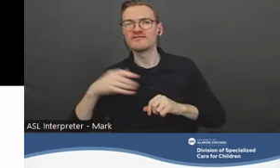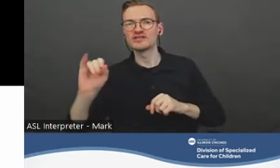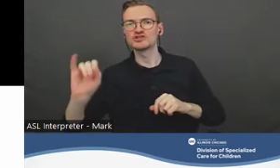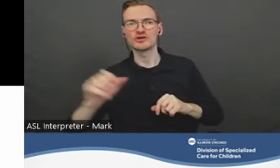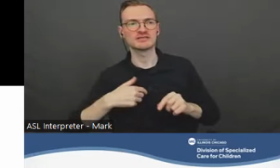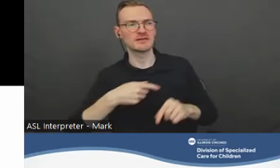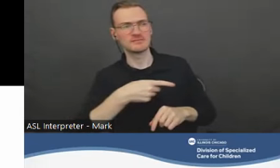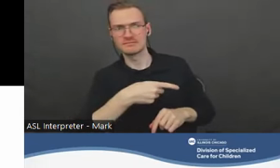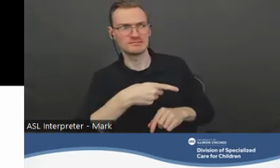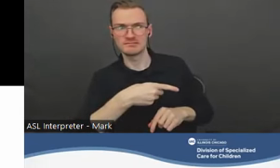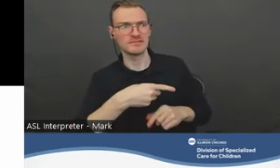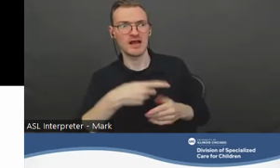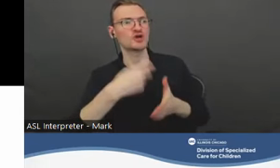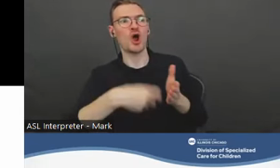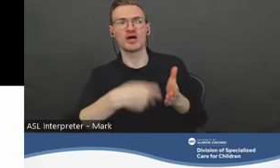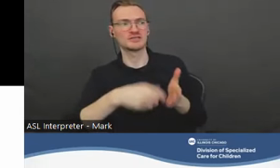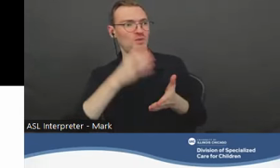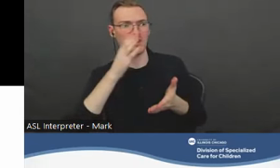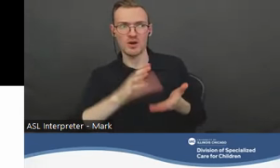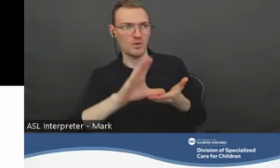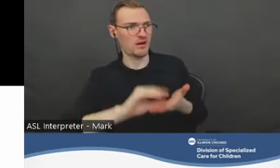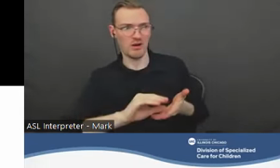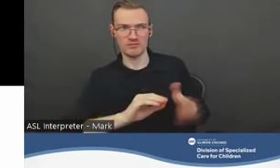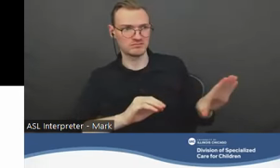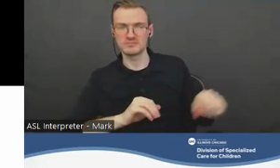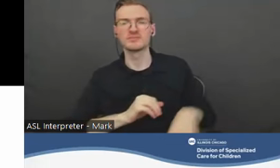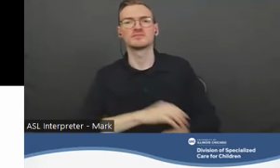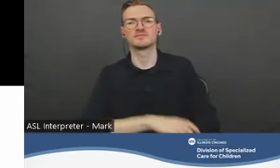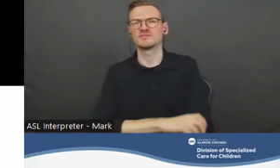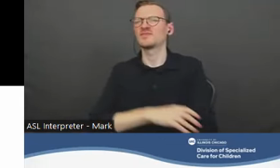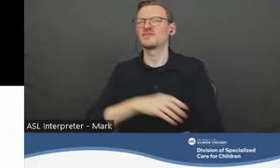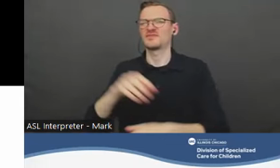declined or chose not to take health insurance through your job when it was offered to you